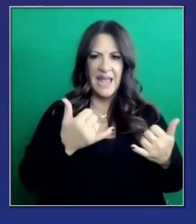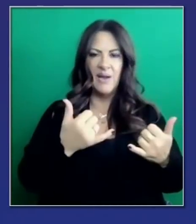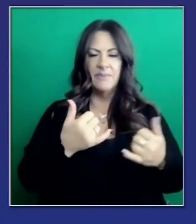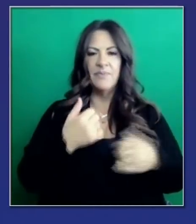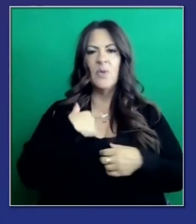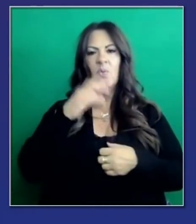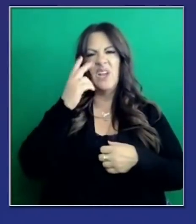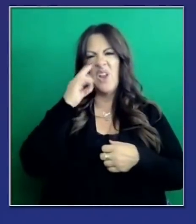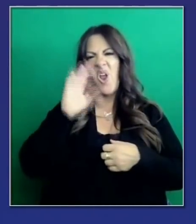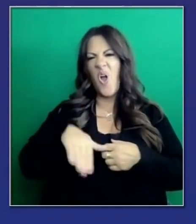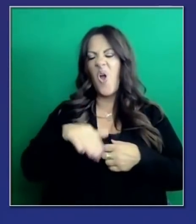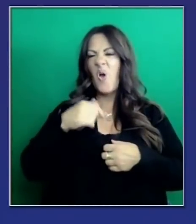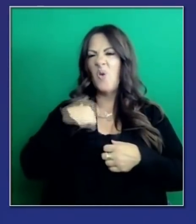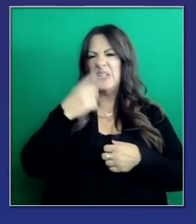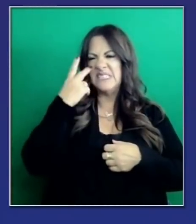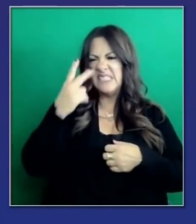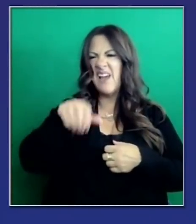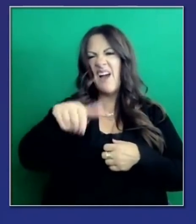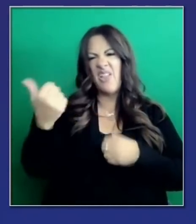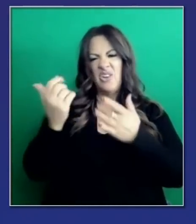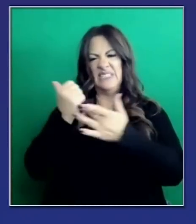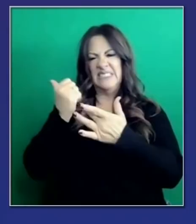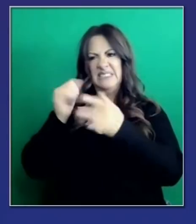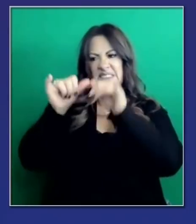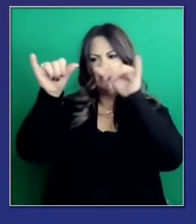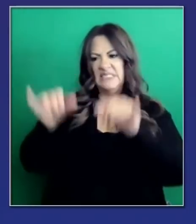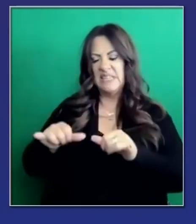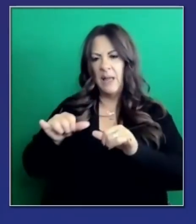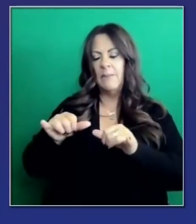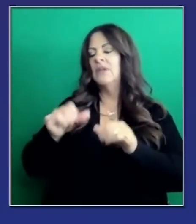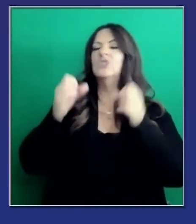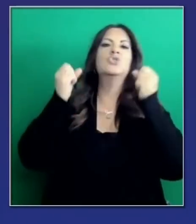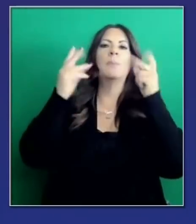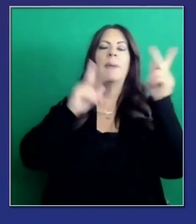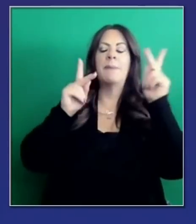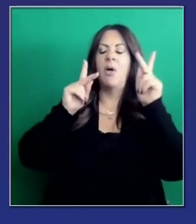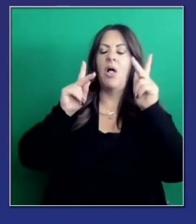WE SAW IT. EVERYTHING IS AT A SCALE NOW.